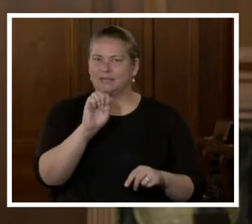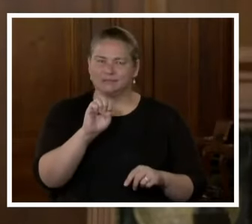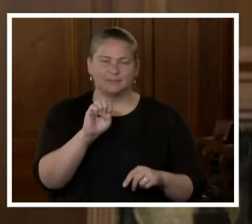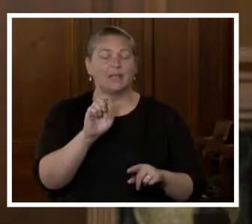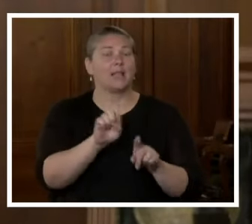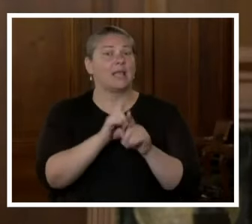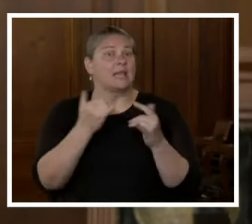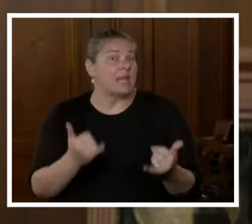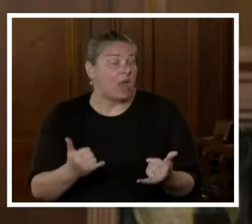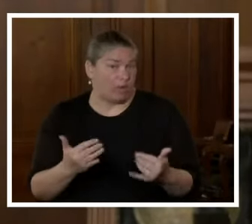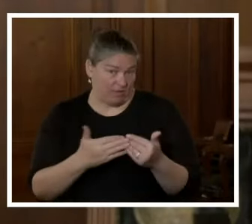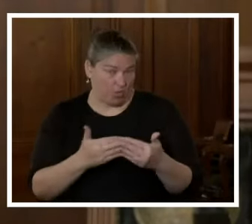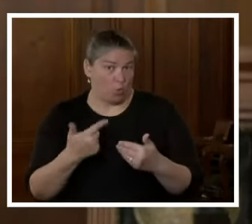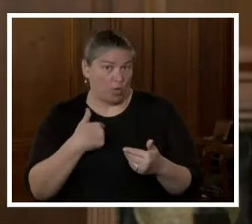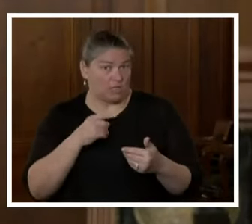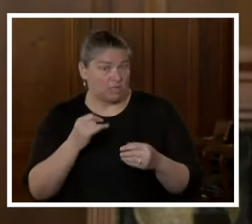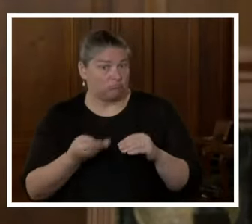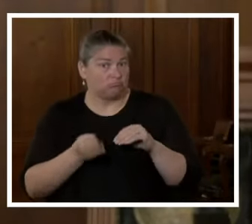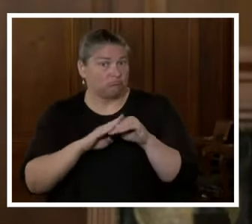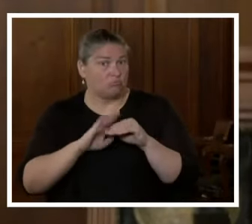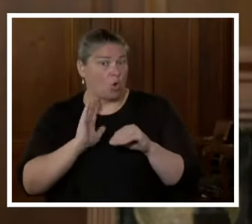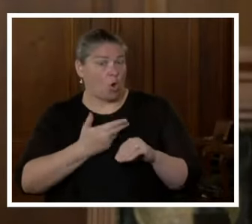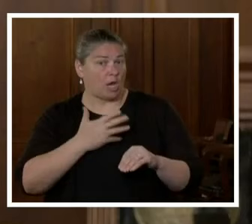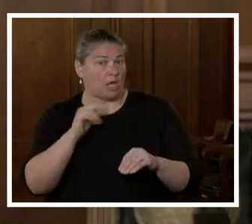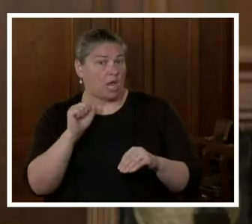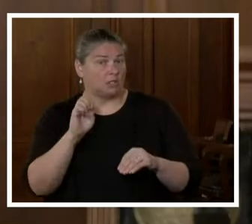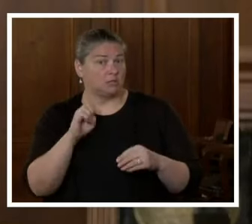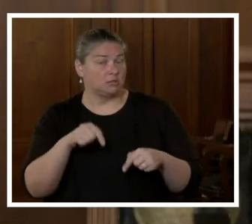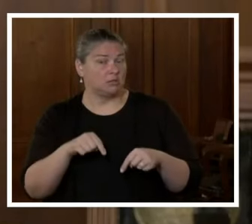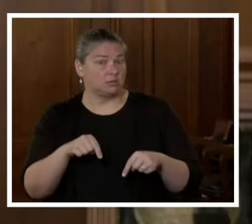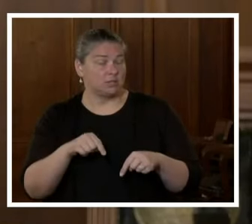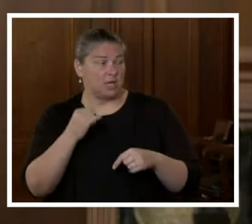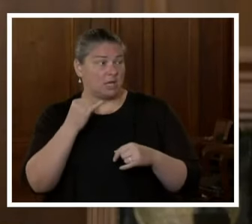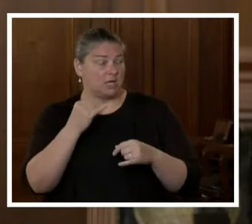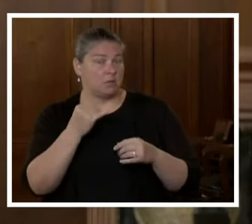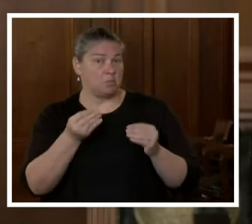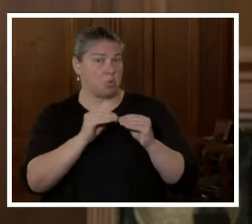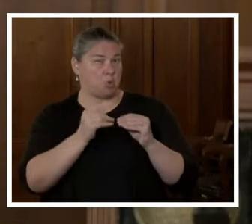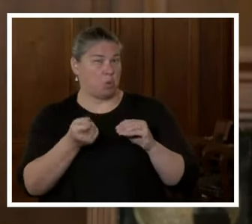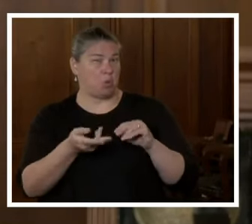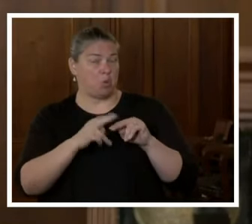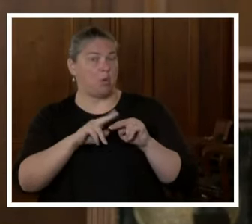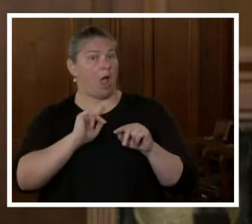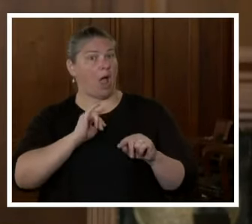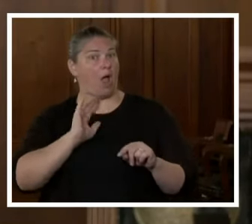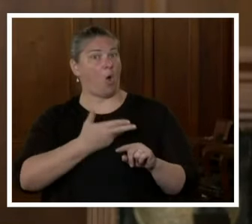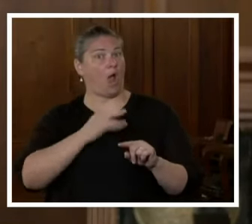THAN WHEN WE HAD TO PUT HEALTHY AT HOME INTO EFFECT. WHEN WE DID THAT, SOCIAL DISTANCING IS ALL WE HAD.